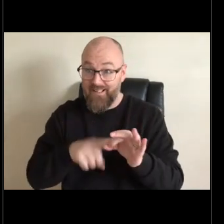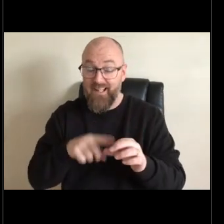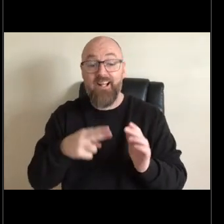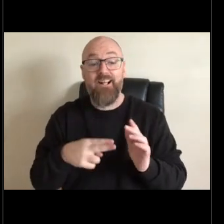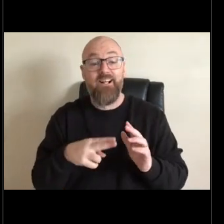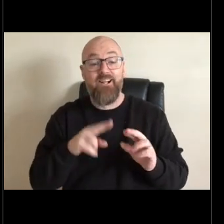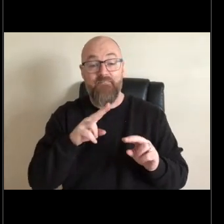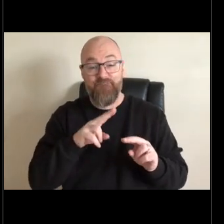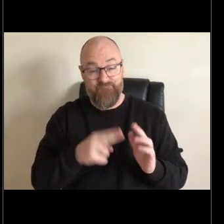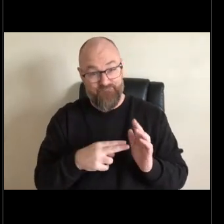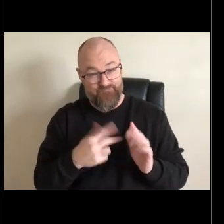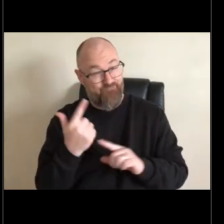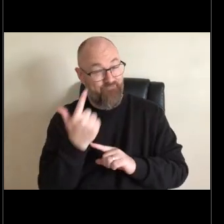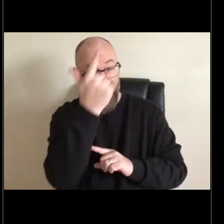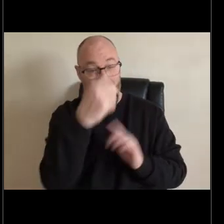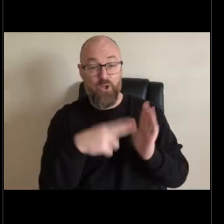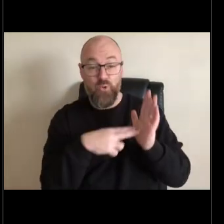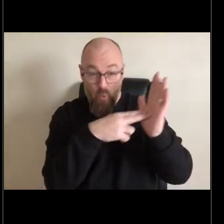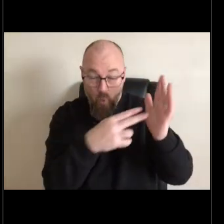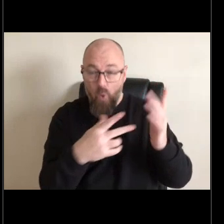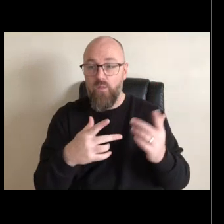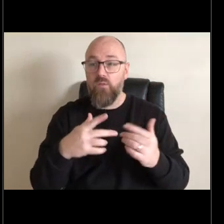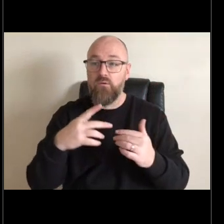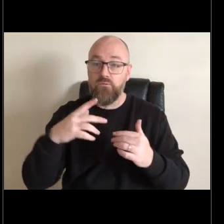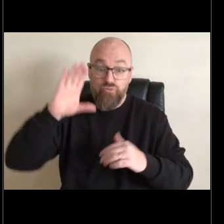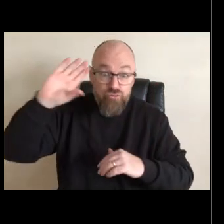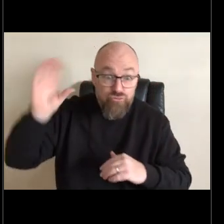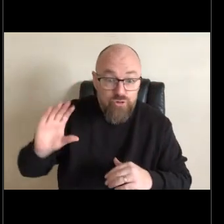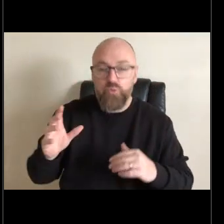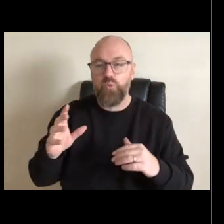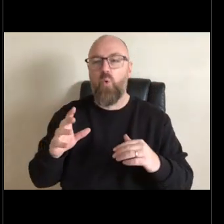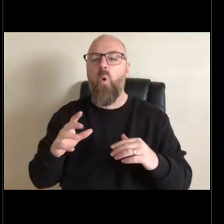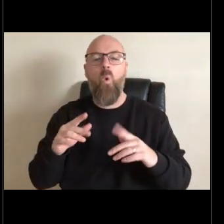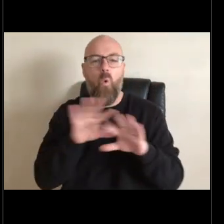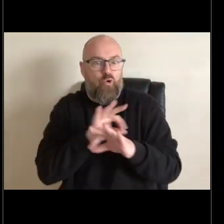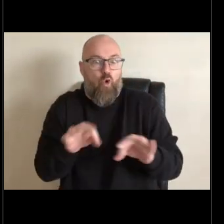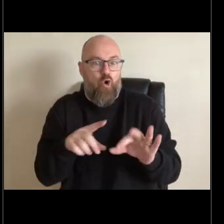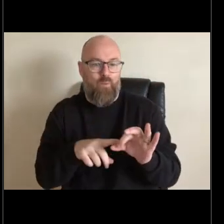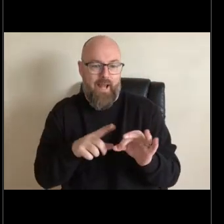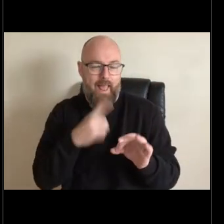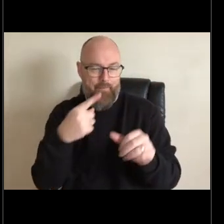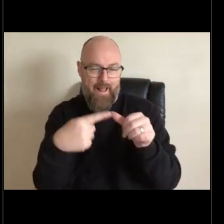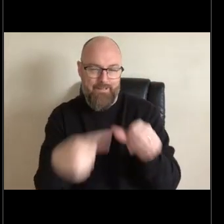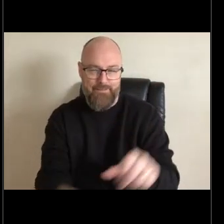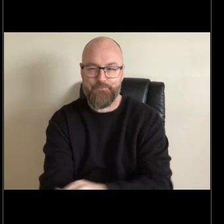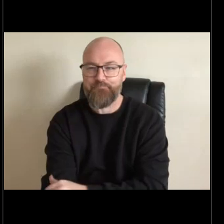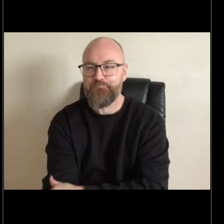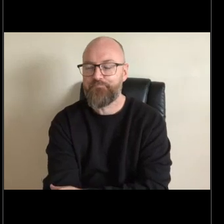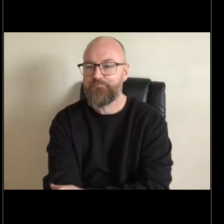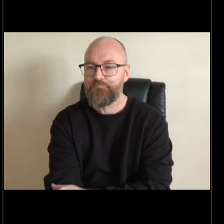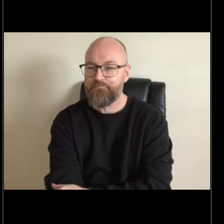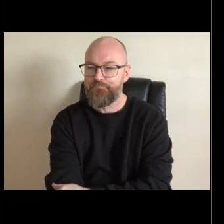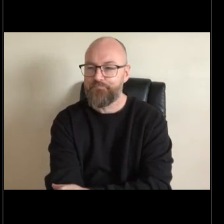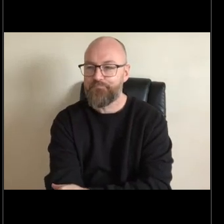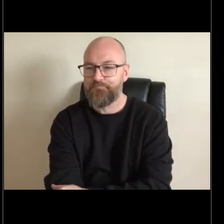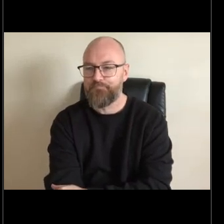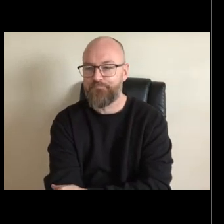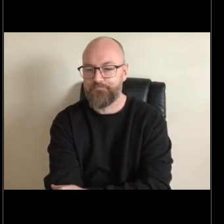outside of Queensland so if you could please um answer that I'll give you about 10 seconds